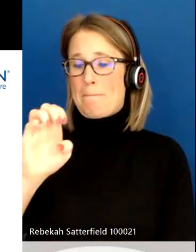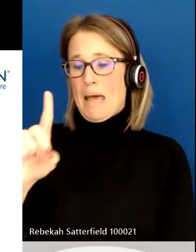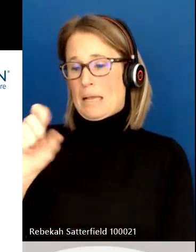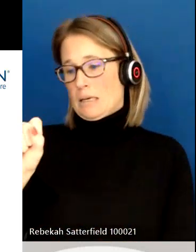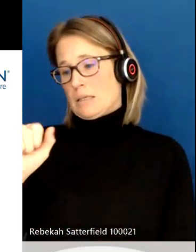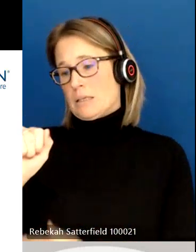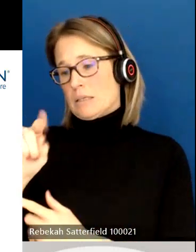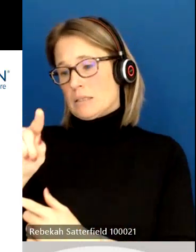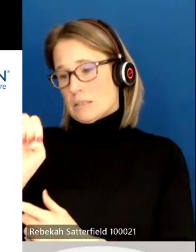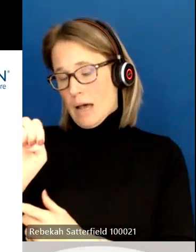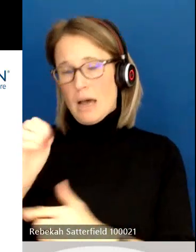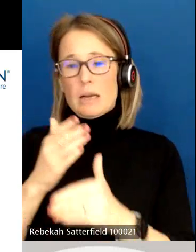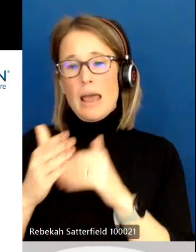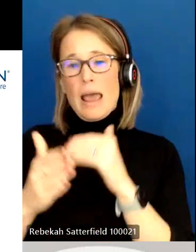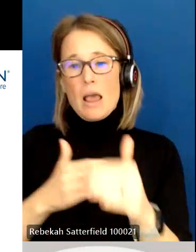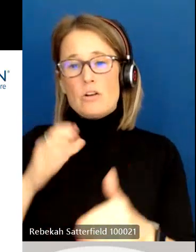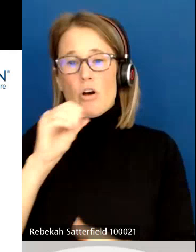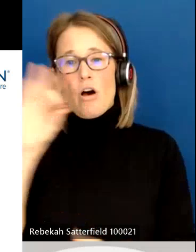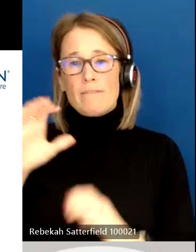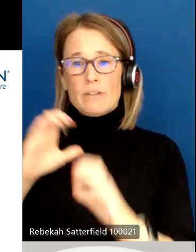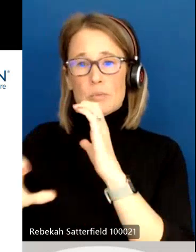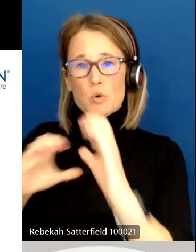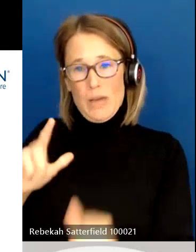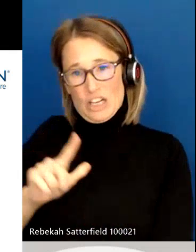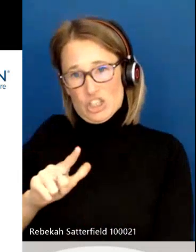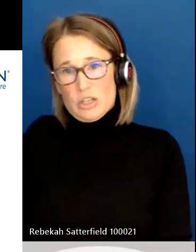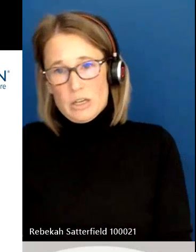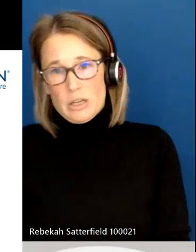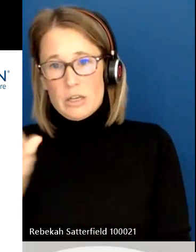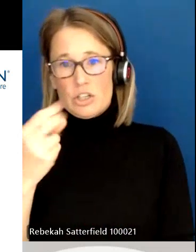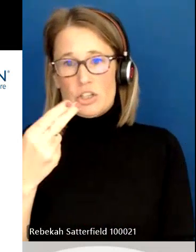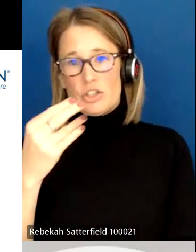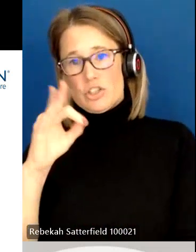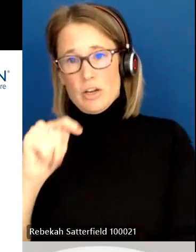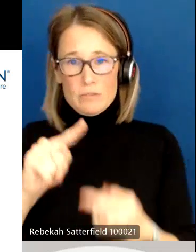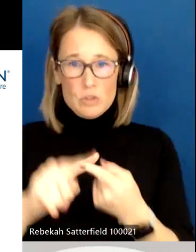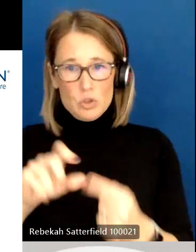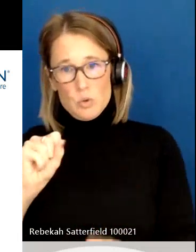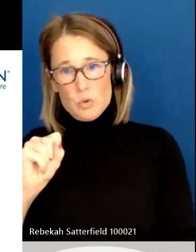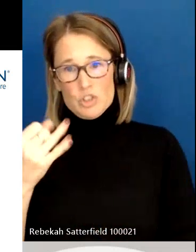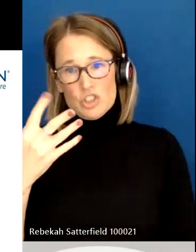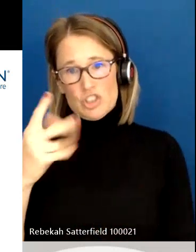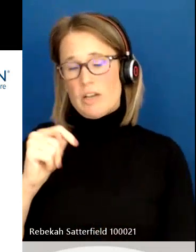shift toos shift well it was amazing to me that Common Sense really isn't common the nurses was